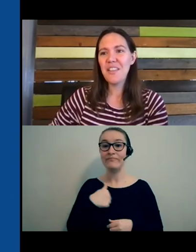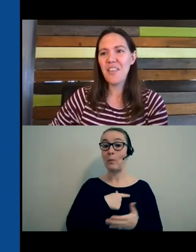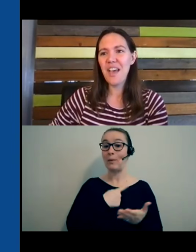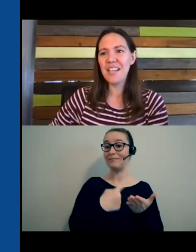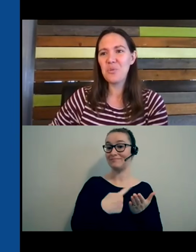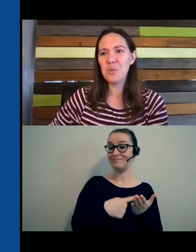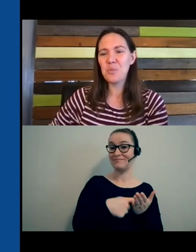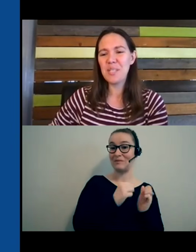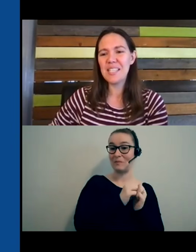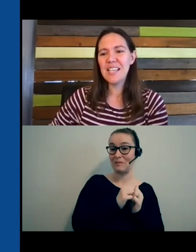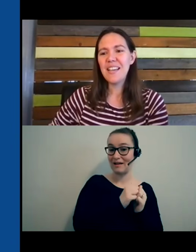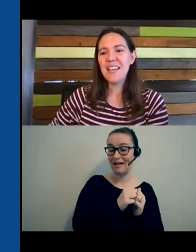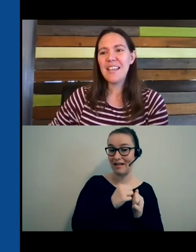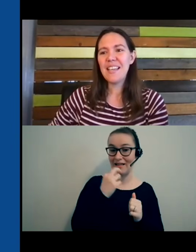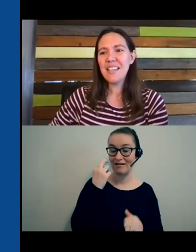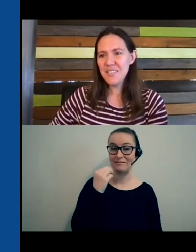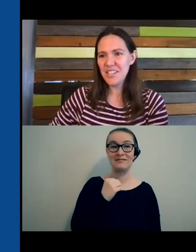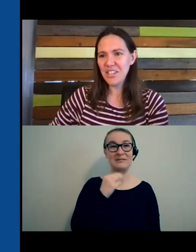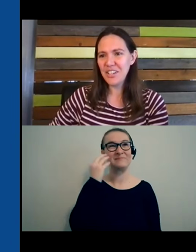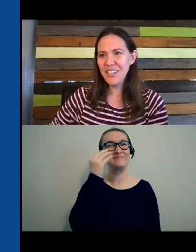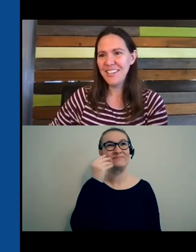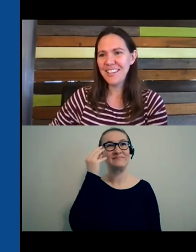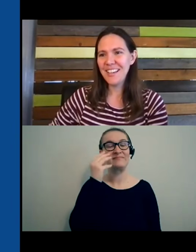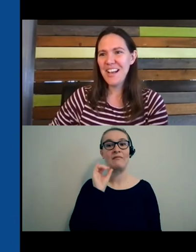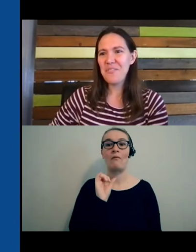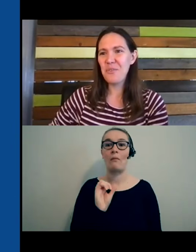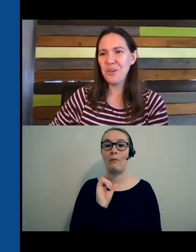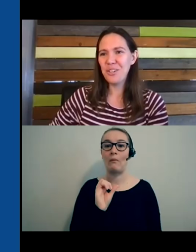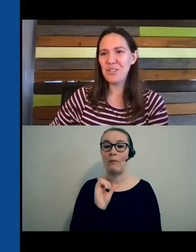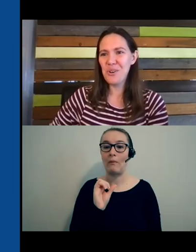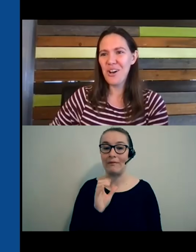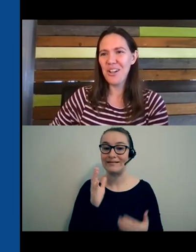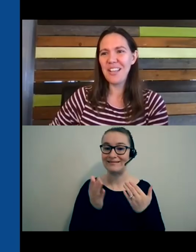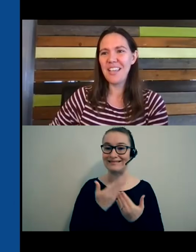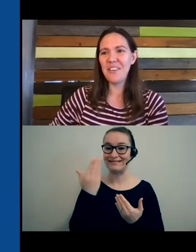that it would be easier for you all if --